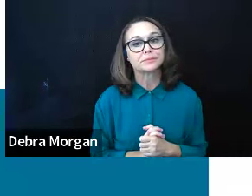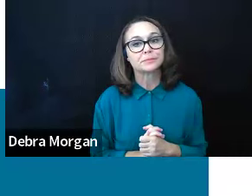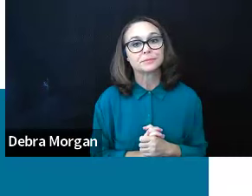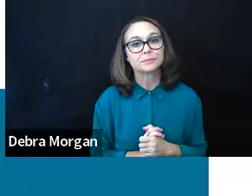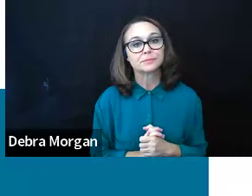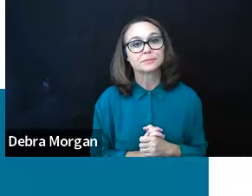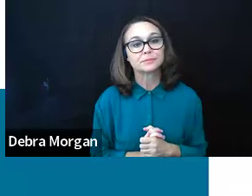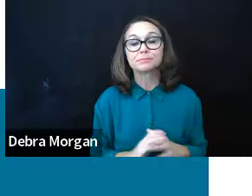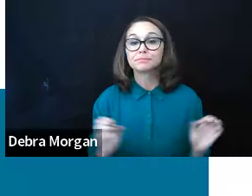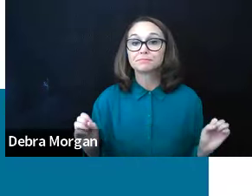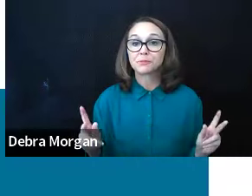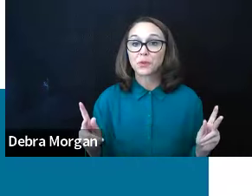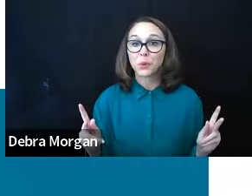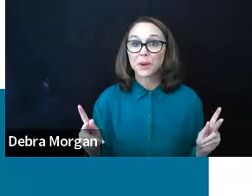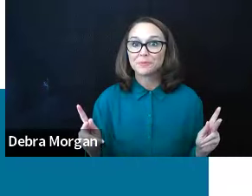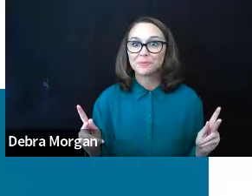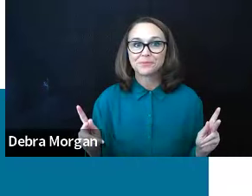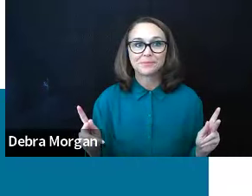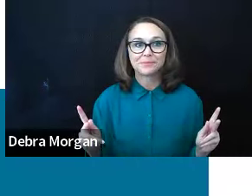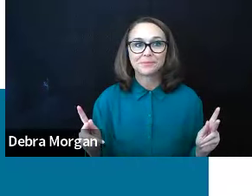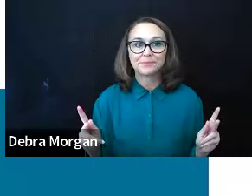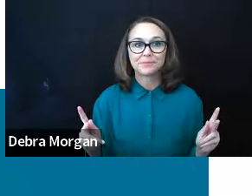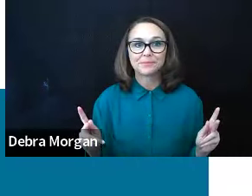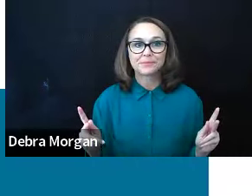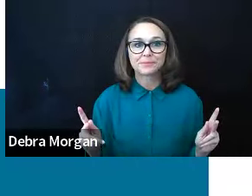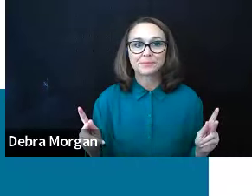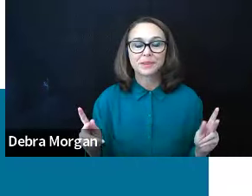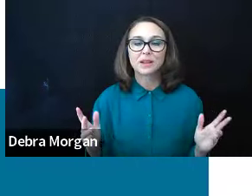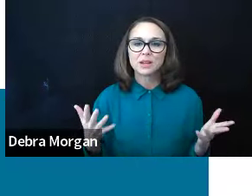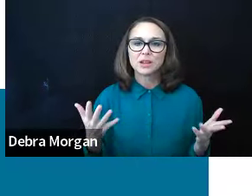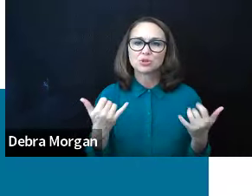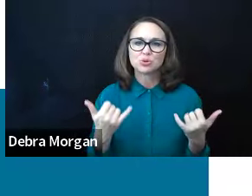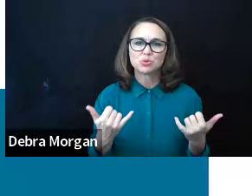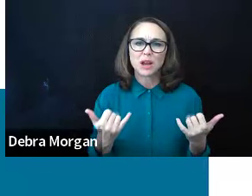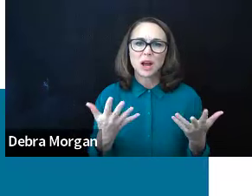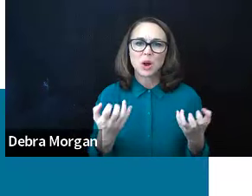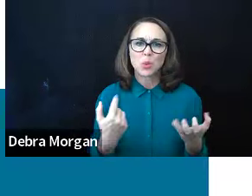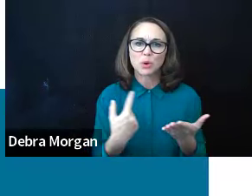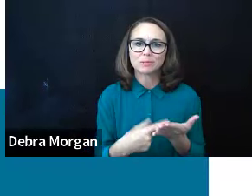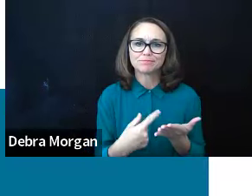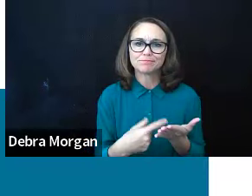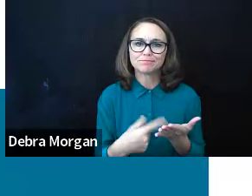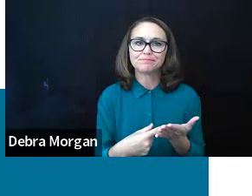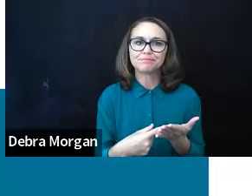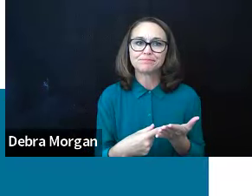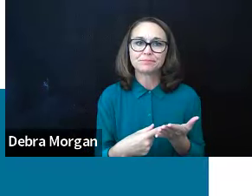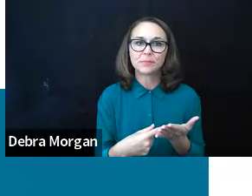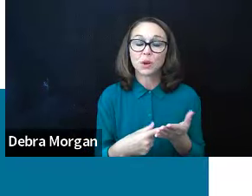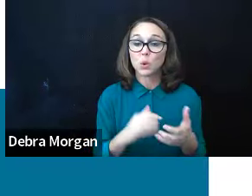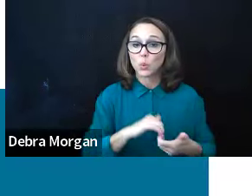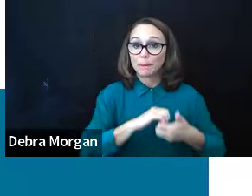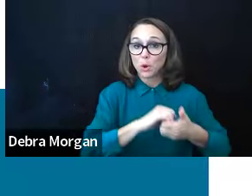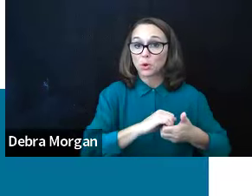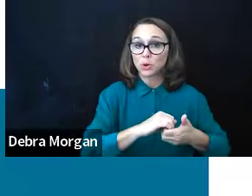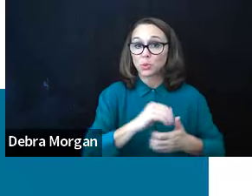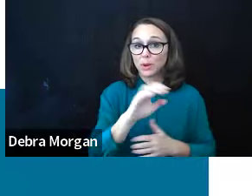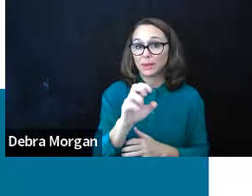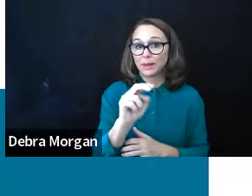Okay. Yeah, I'm gonna talk about. Well, we partnered with the EnAct framework to